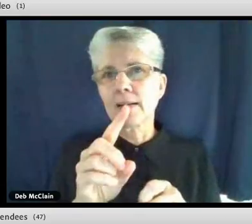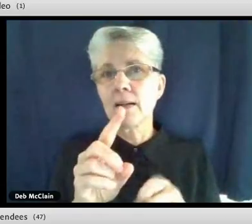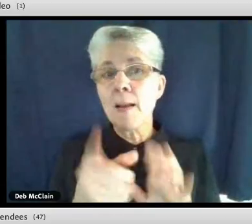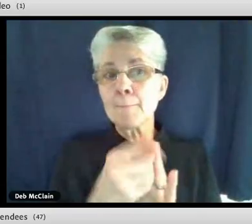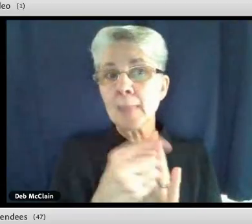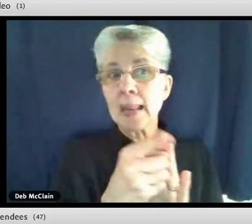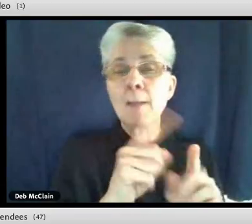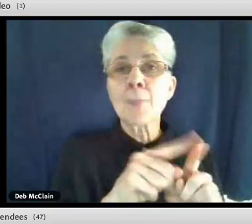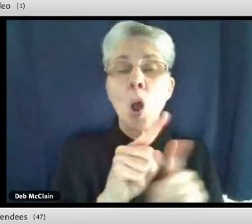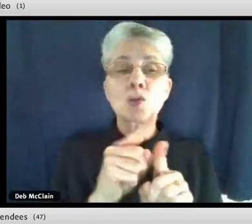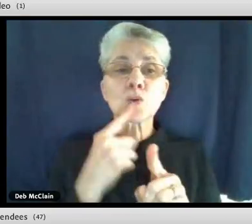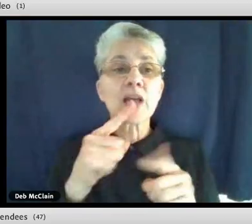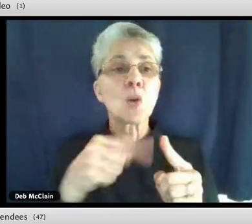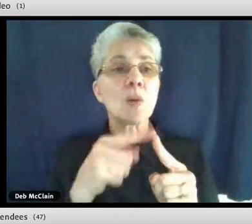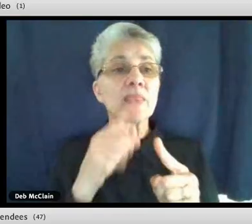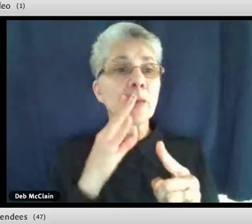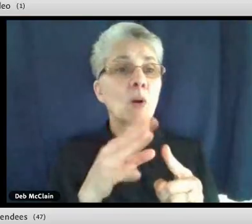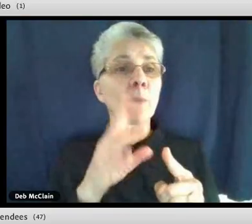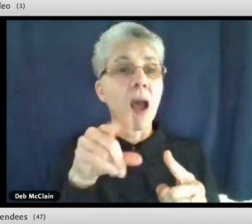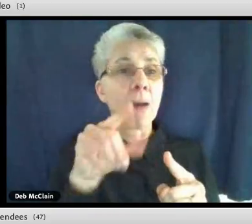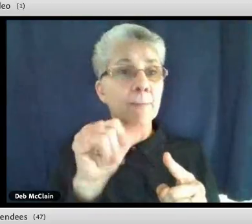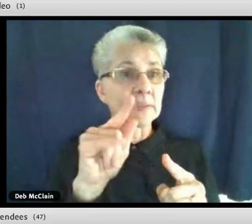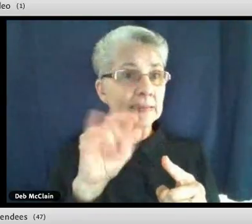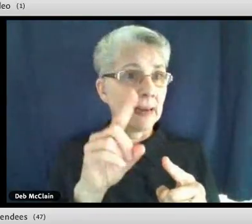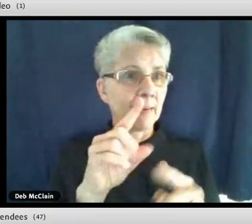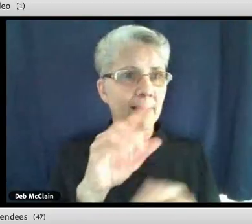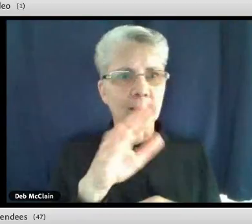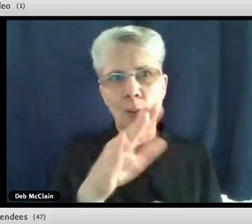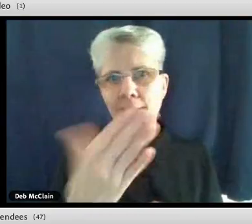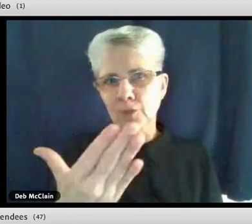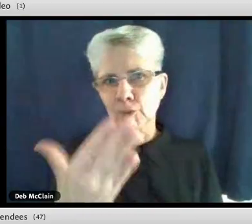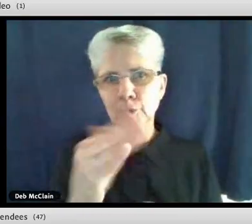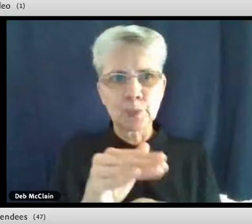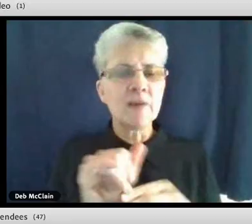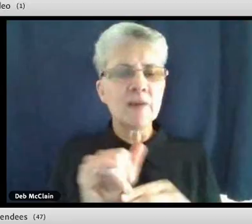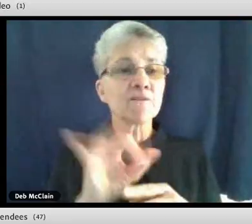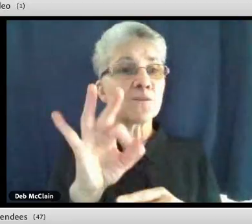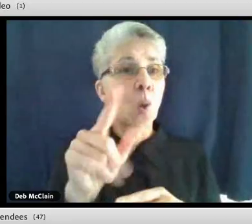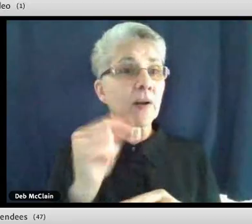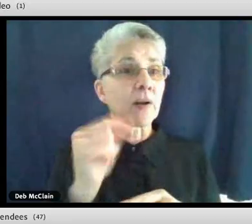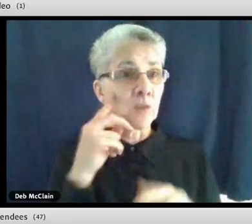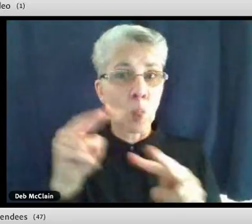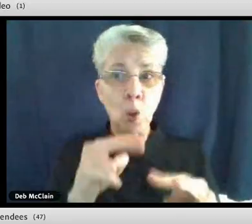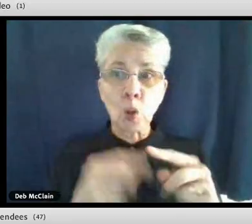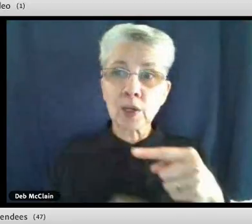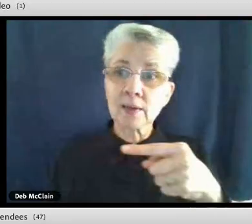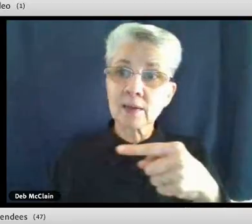but they also tell you when they're going to be updated. So, for instance, for Florida, if you look,